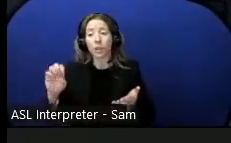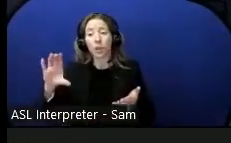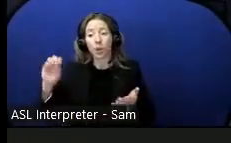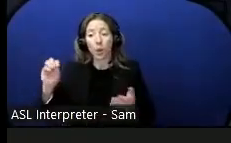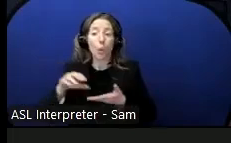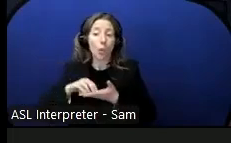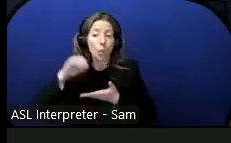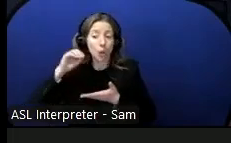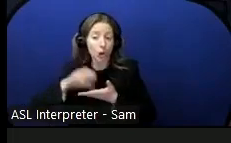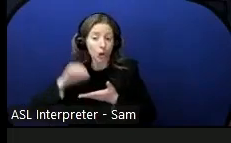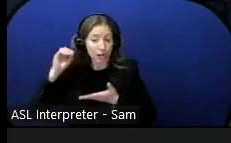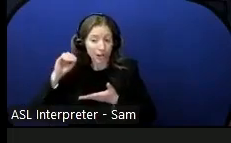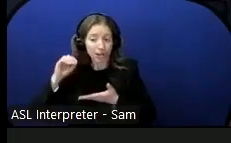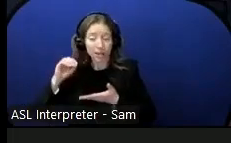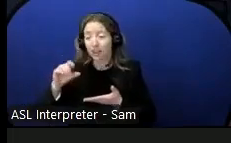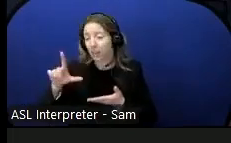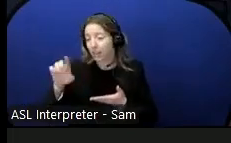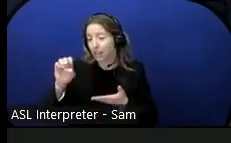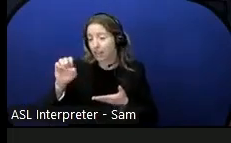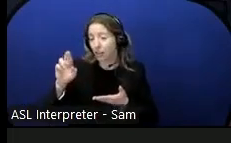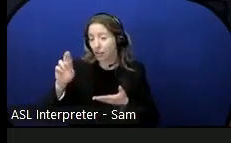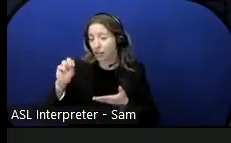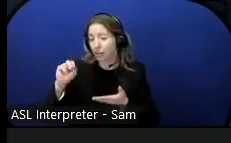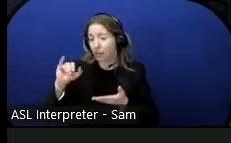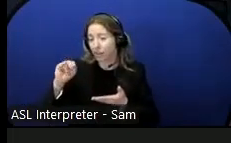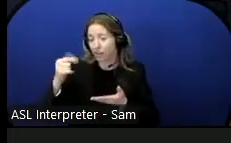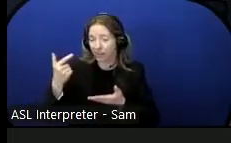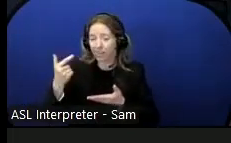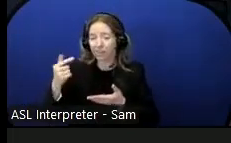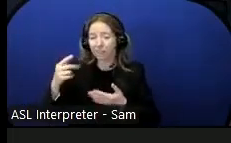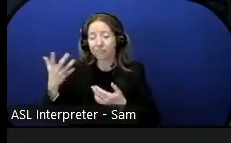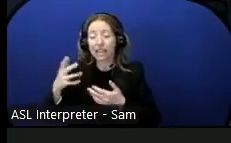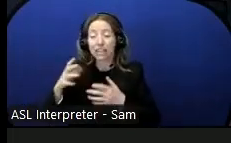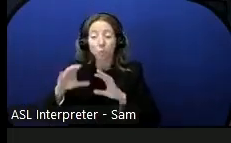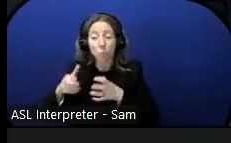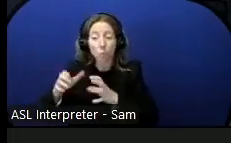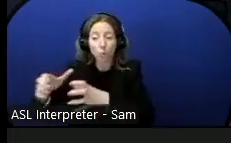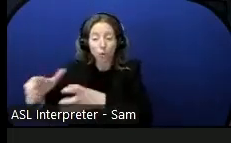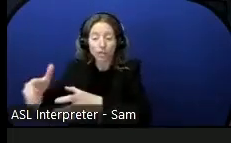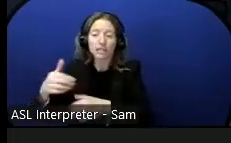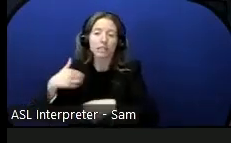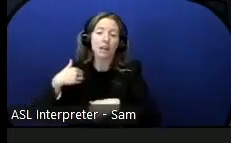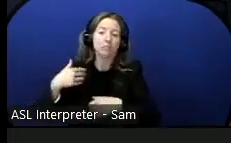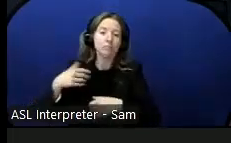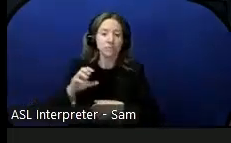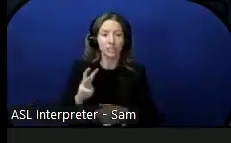where we have several courses that touch on the WCAG in brief. We also have an extensive course